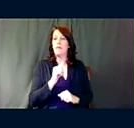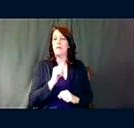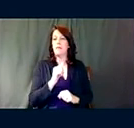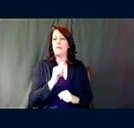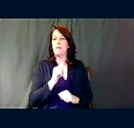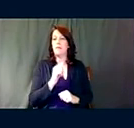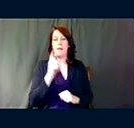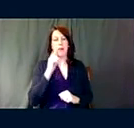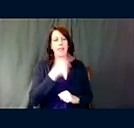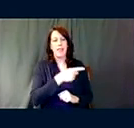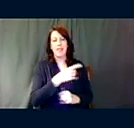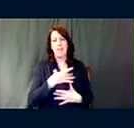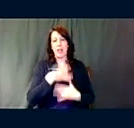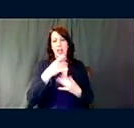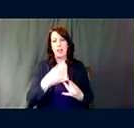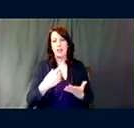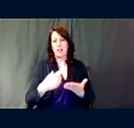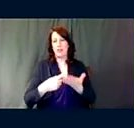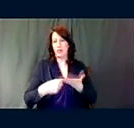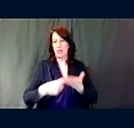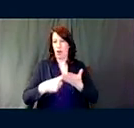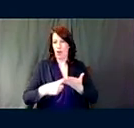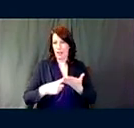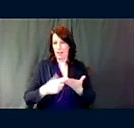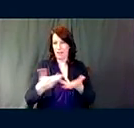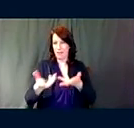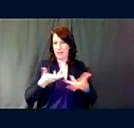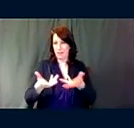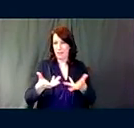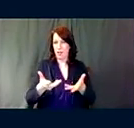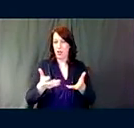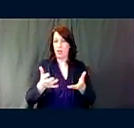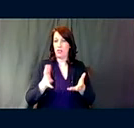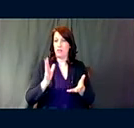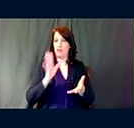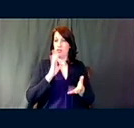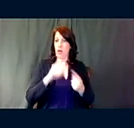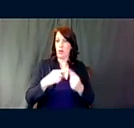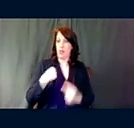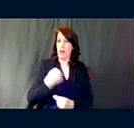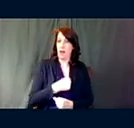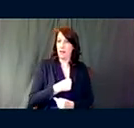SAY ANYTHING IN PARTICULAR. I THINK THEY WERE VERY INTERESTED IN TALKING. THEY WERE INTERESTED IN TALKING